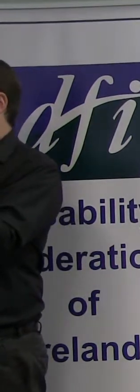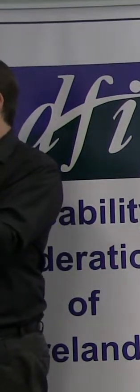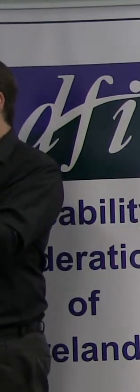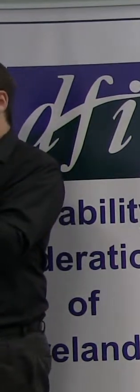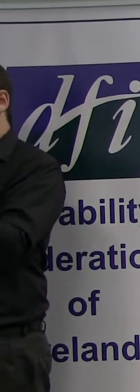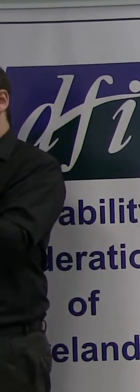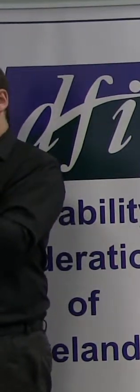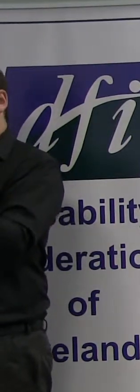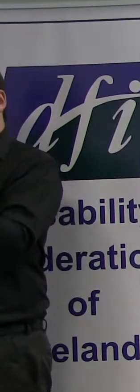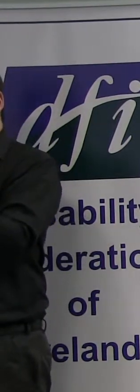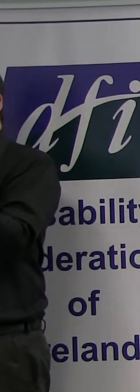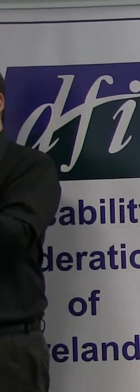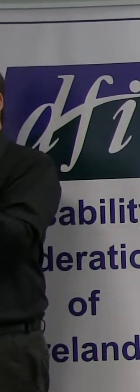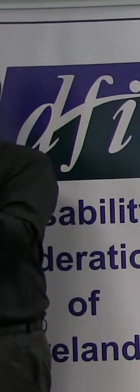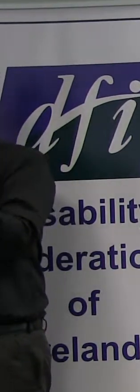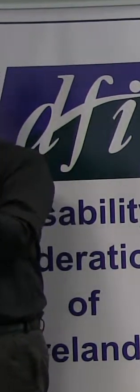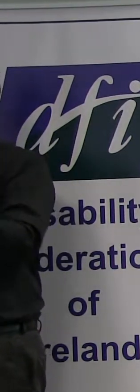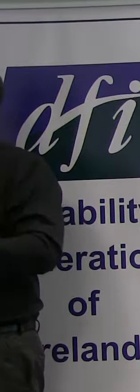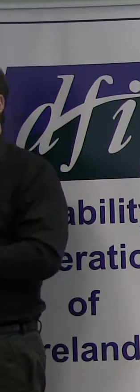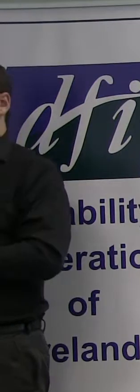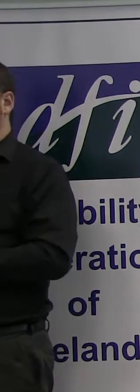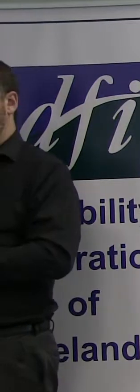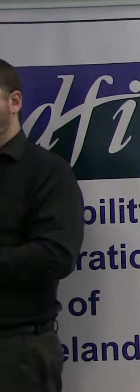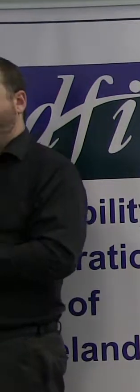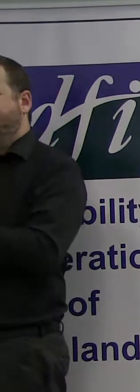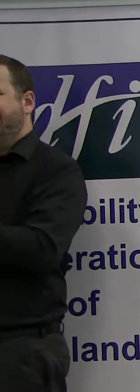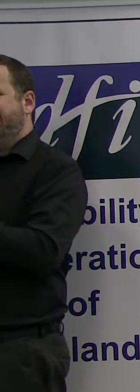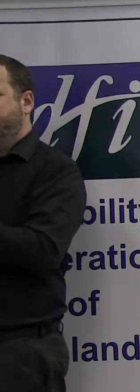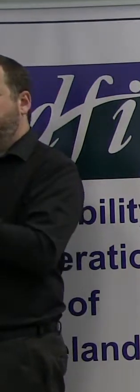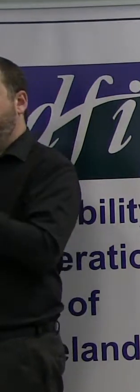in charge because it gives out a certain connotations really, but actually I